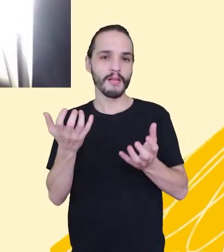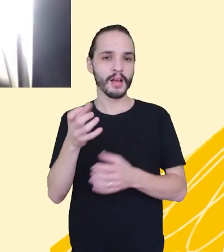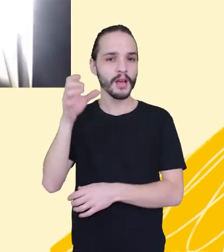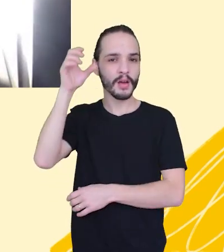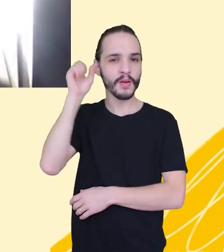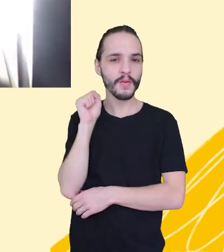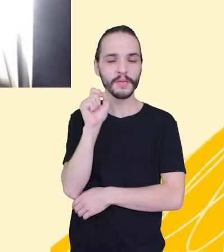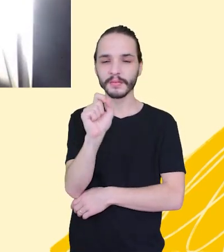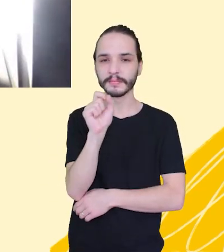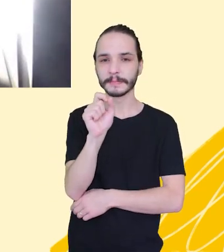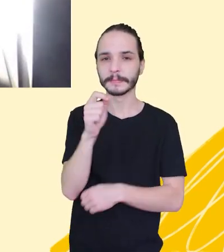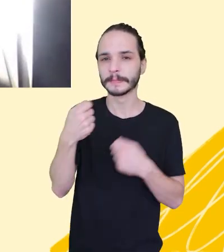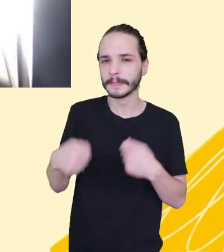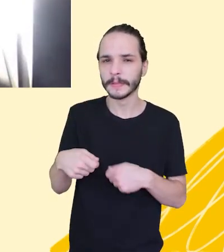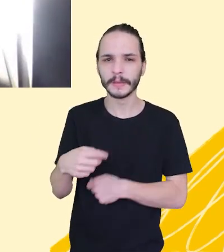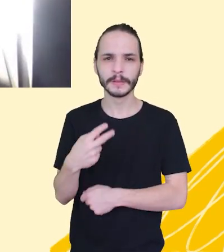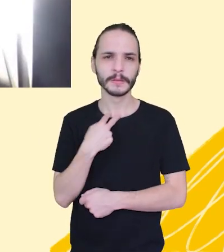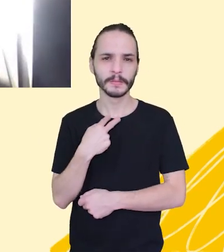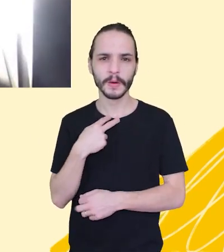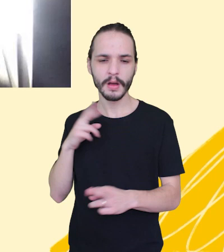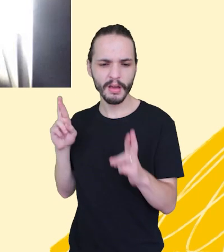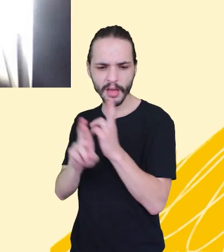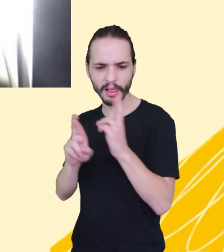it should be a different layer, or a different level.